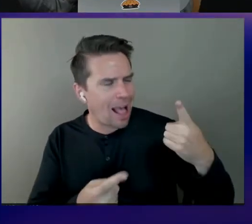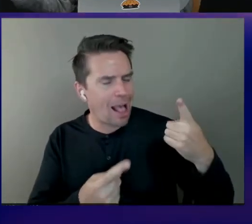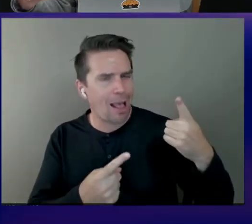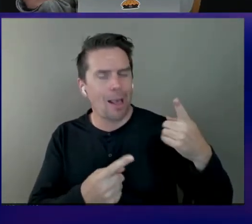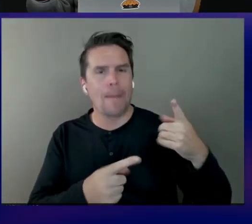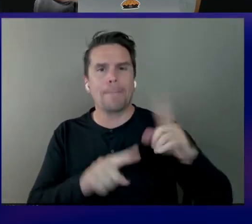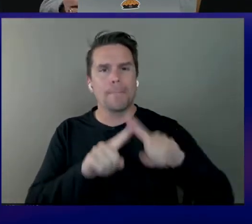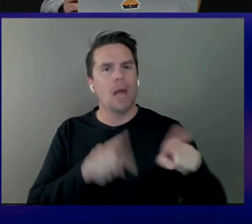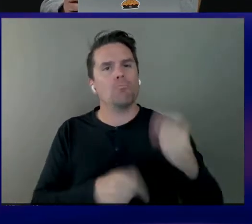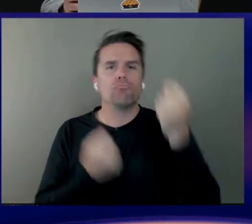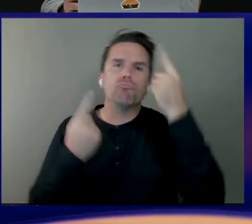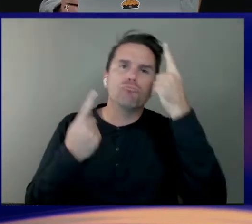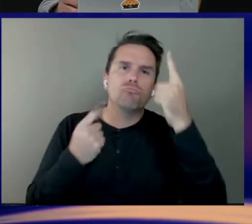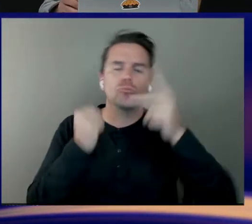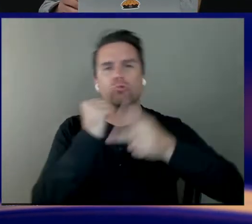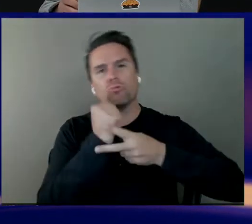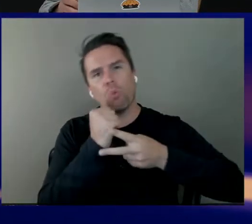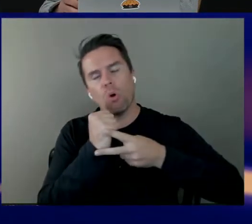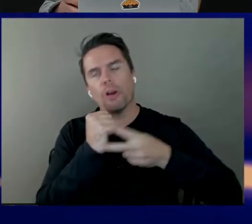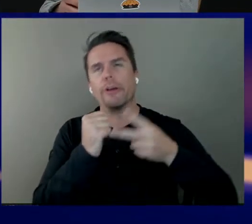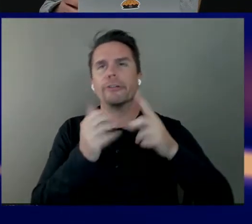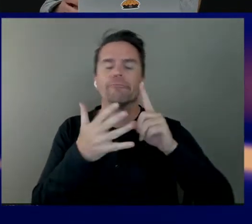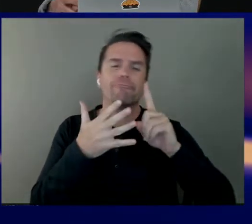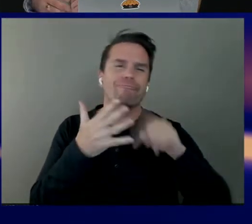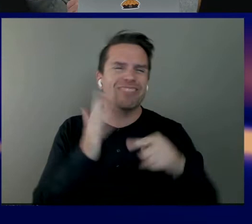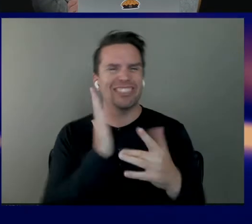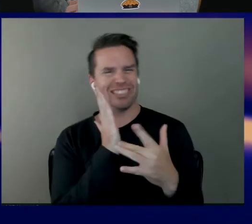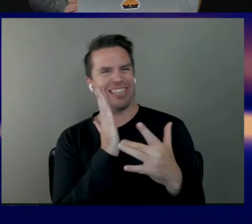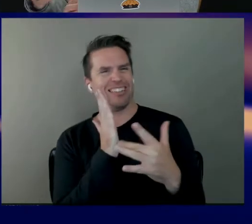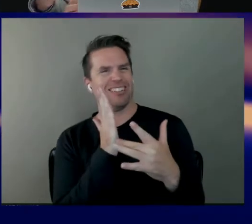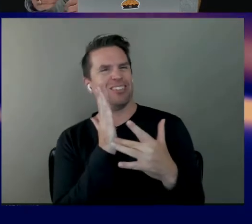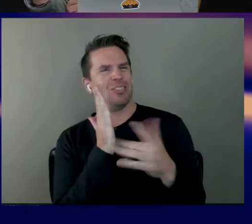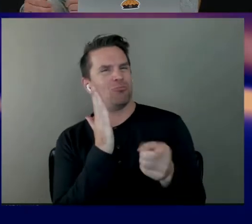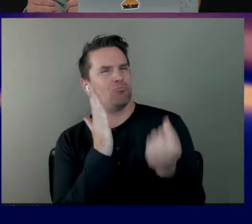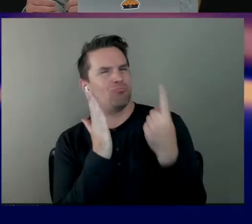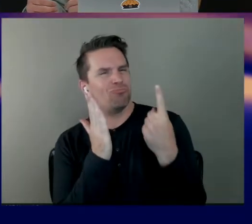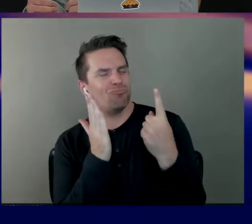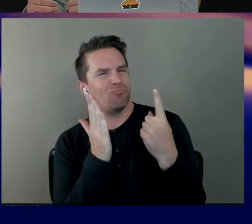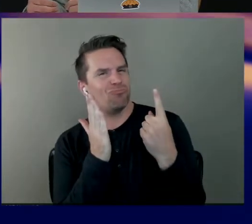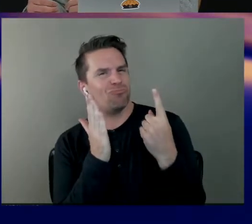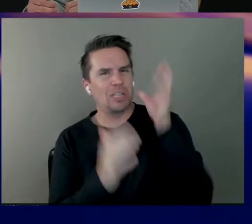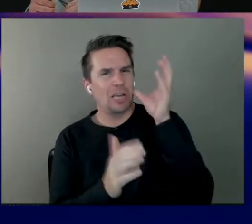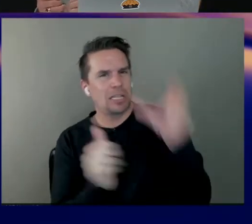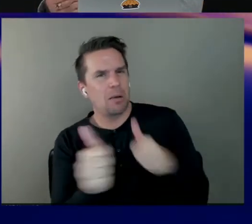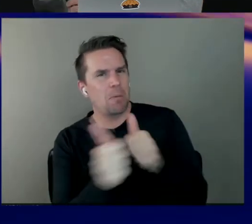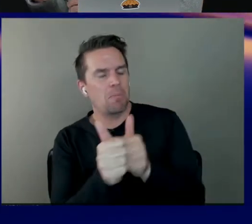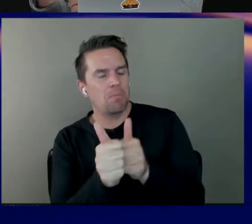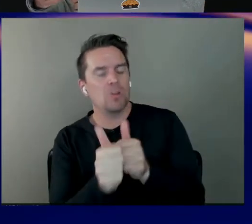you understand a lot of the technology, it's a great way to baseline, because when you go in